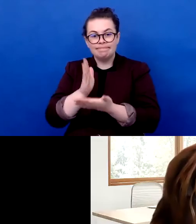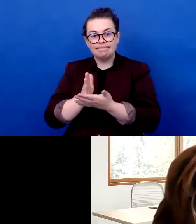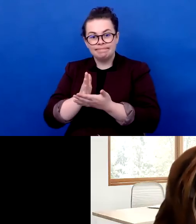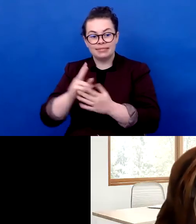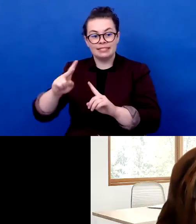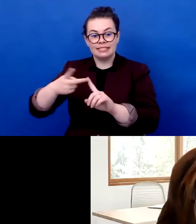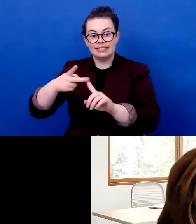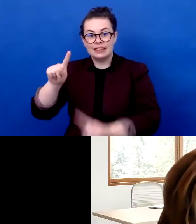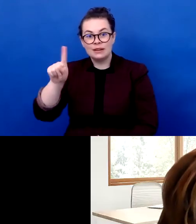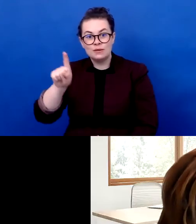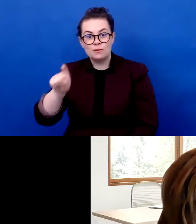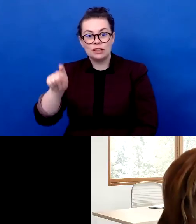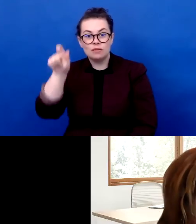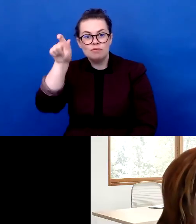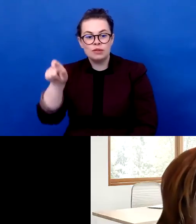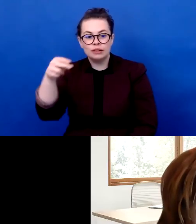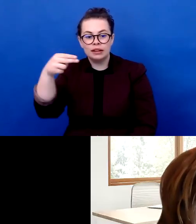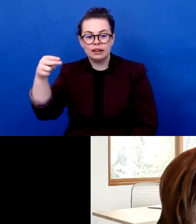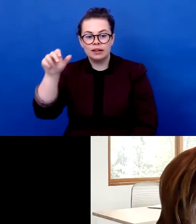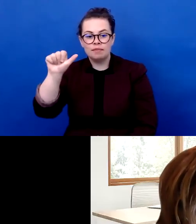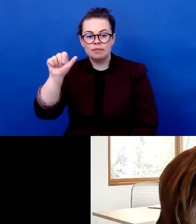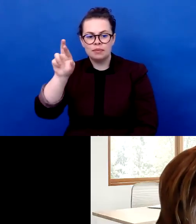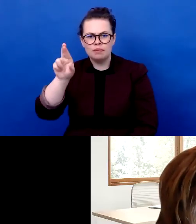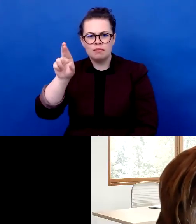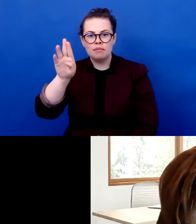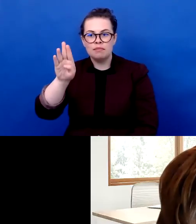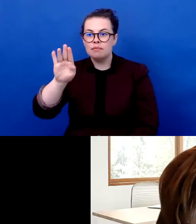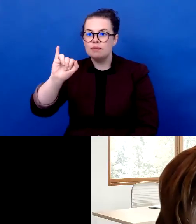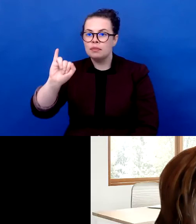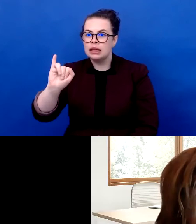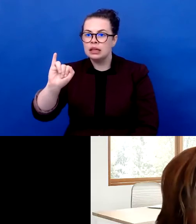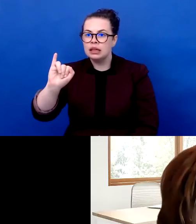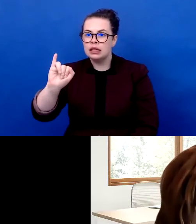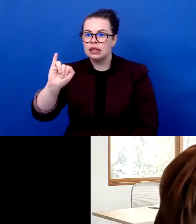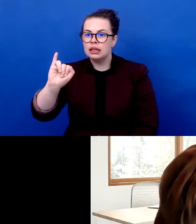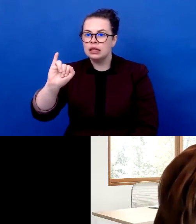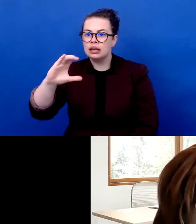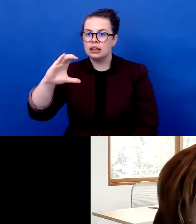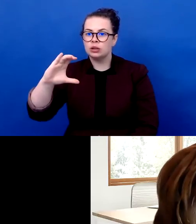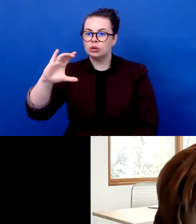rv choice rv if you'd like to take the arby's has joined me yeah you are welcome